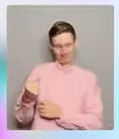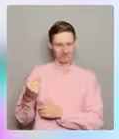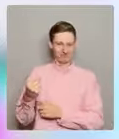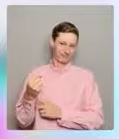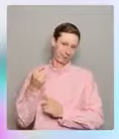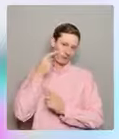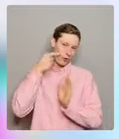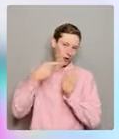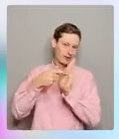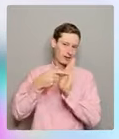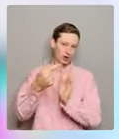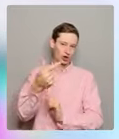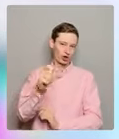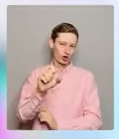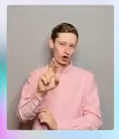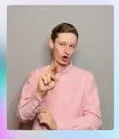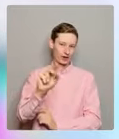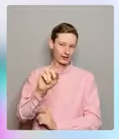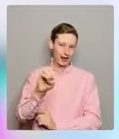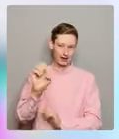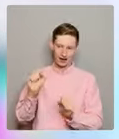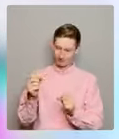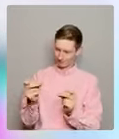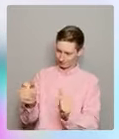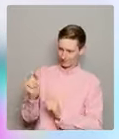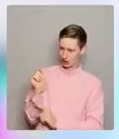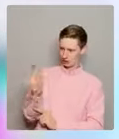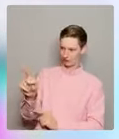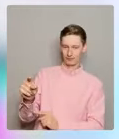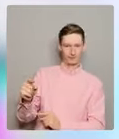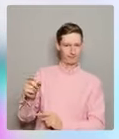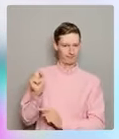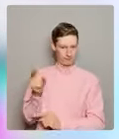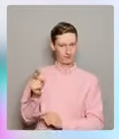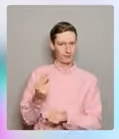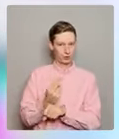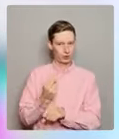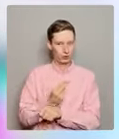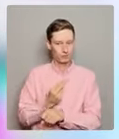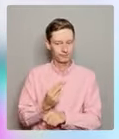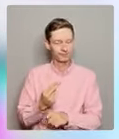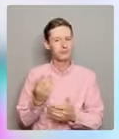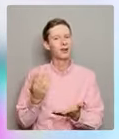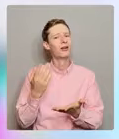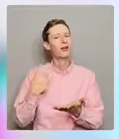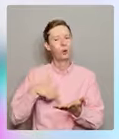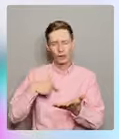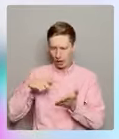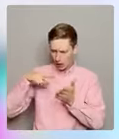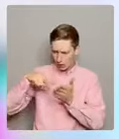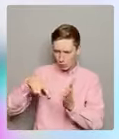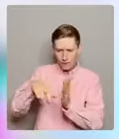and use them immediately in the heat of the battle. But after we launched, we actually saw user reviews that mentioned that people were still having difficulties grabbing these items.